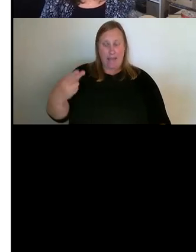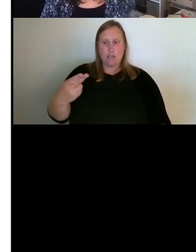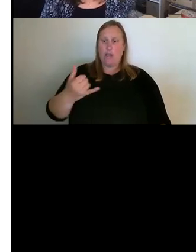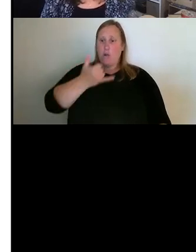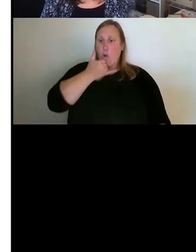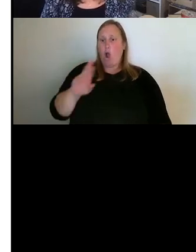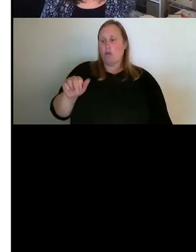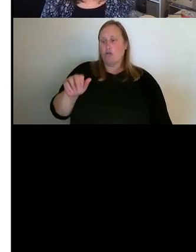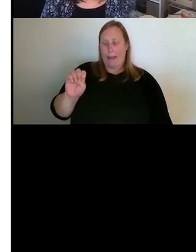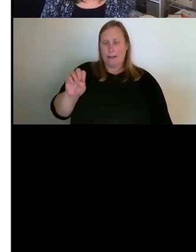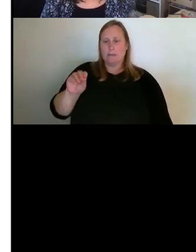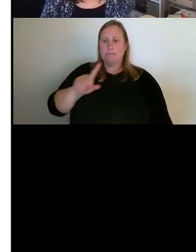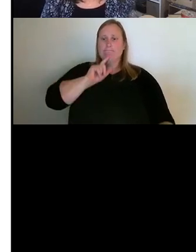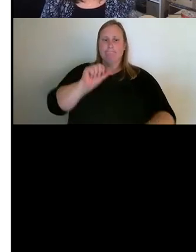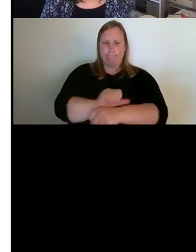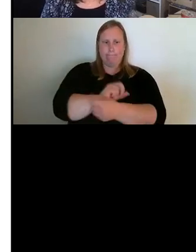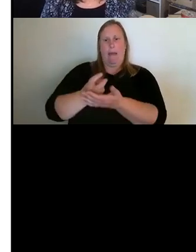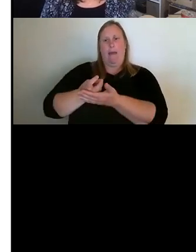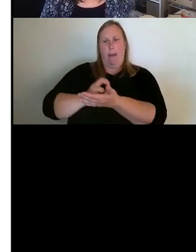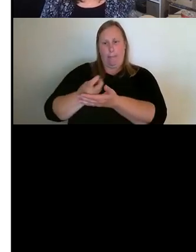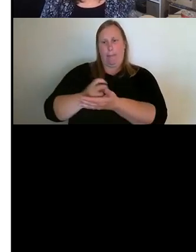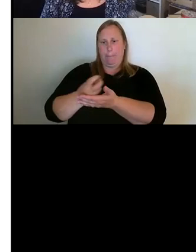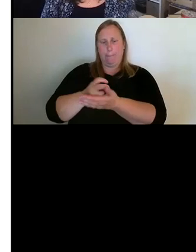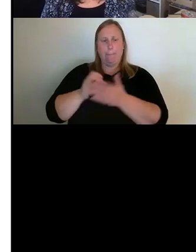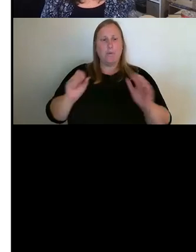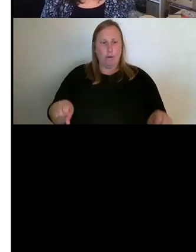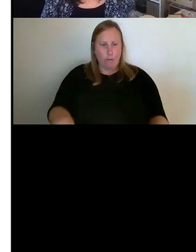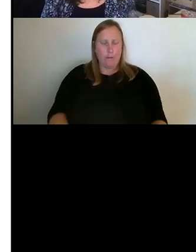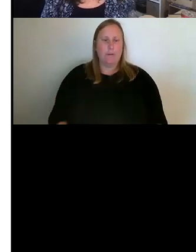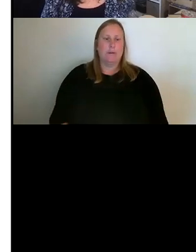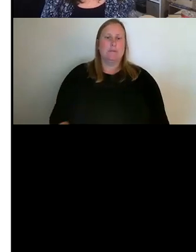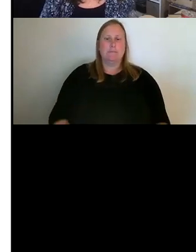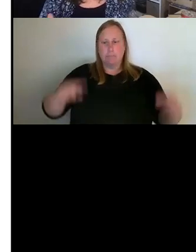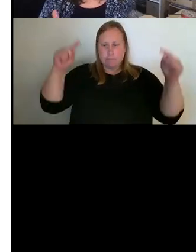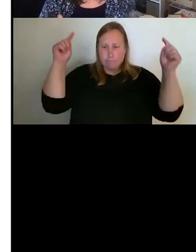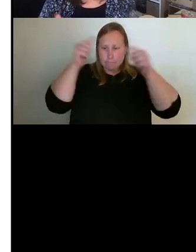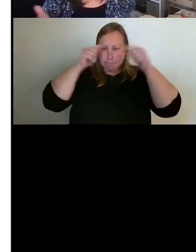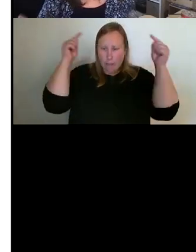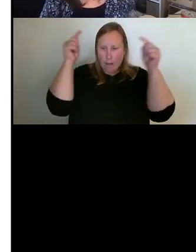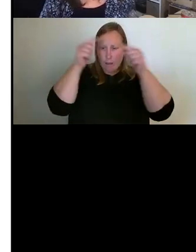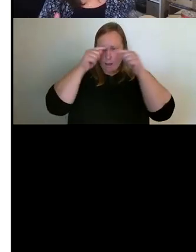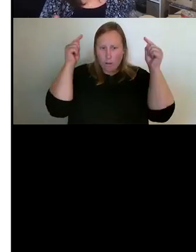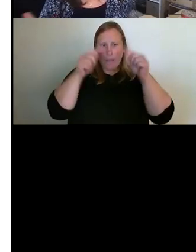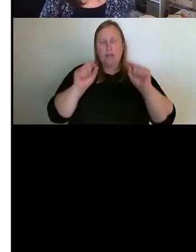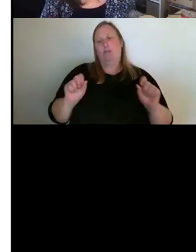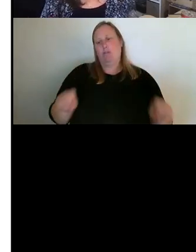literally cause an epileptic seizure. It can cause a migraine. This is well-known in the digital